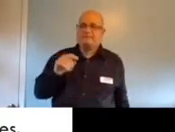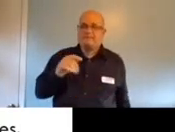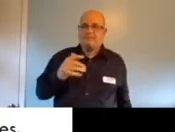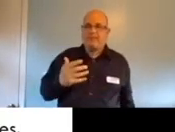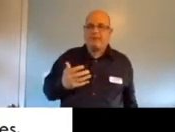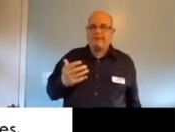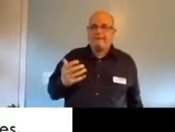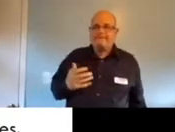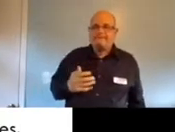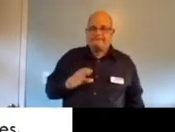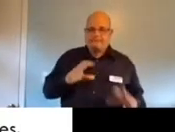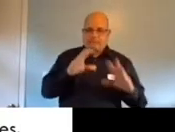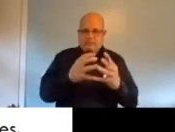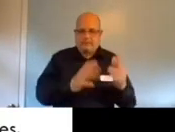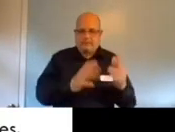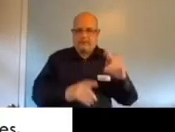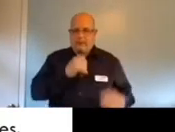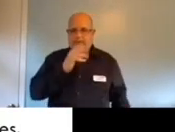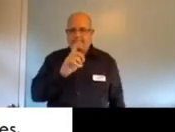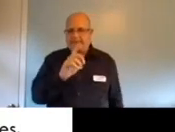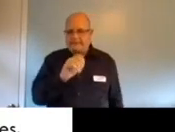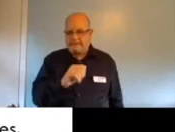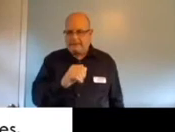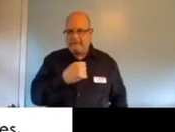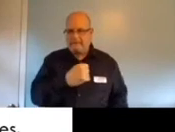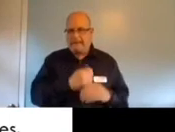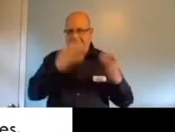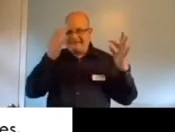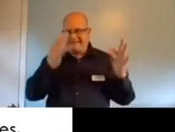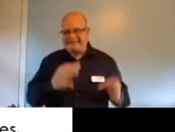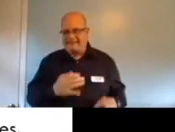grouping people with disabilities together and making a decision because you have that